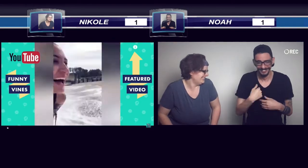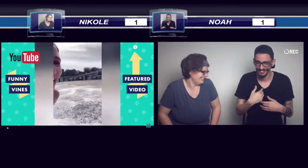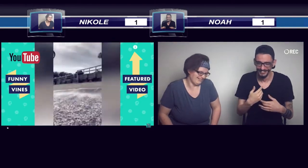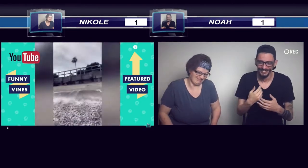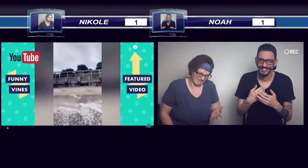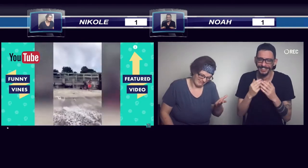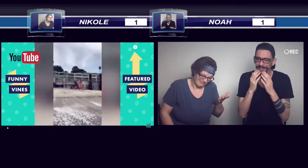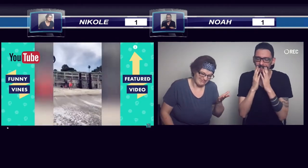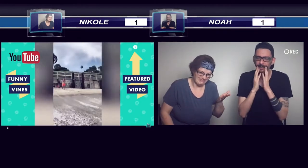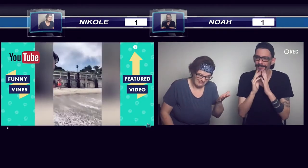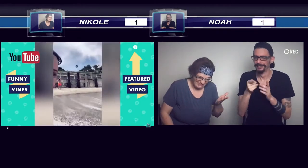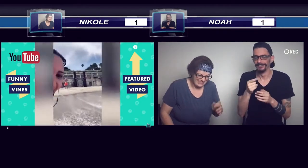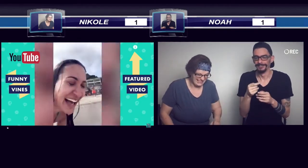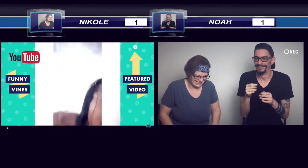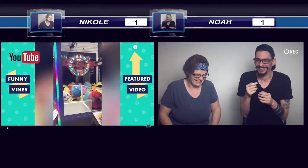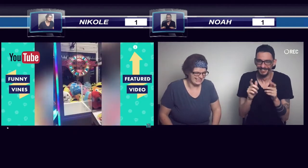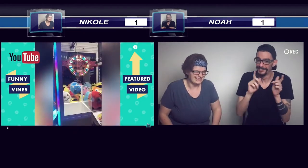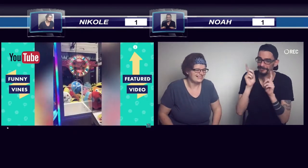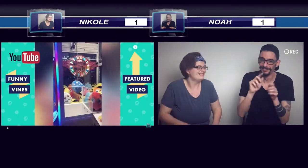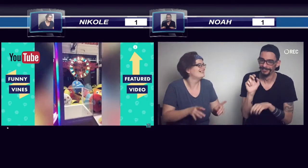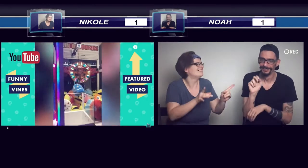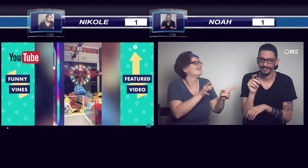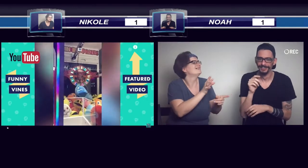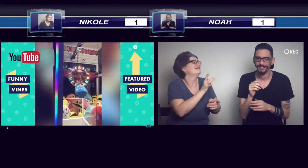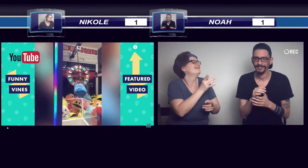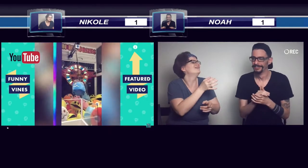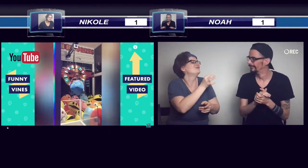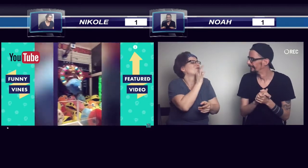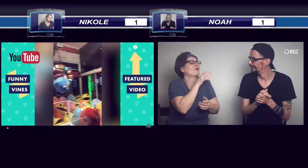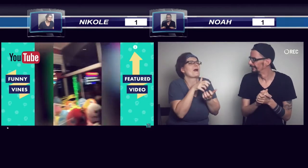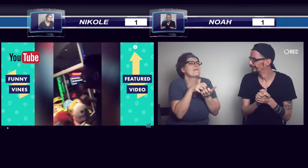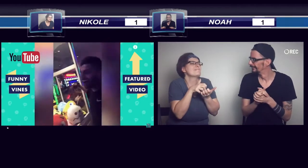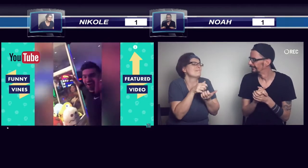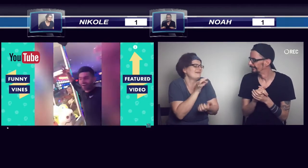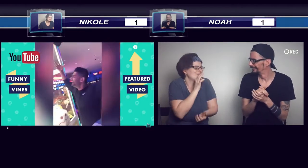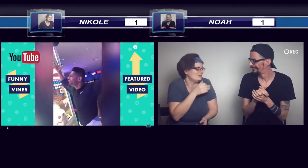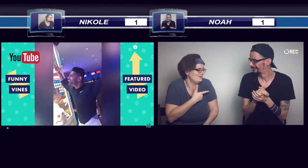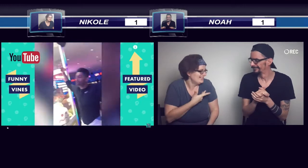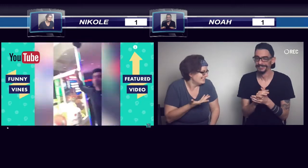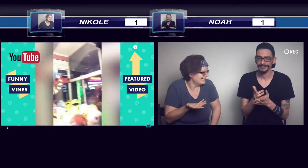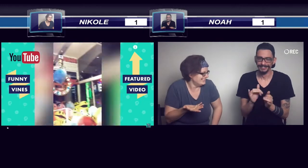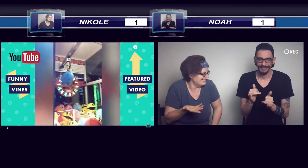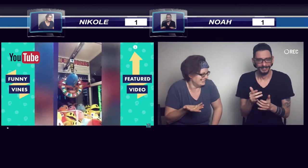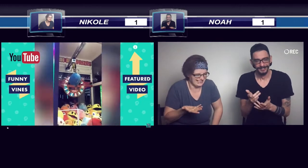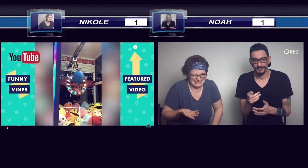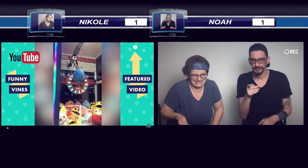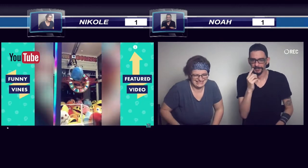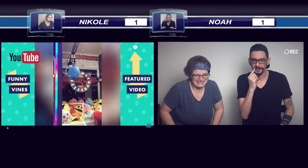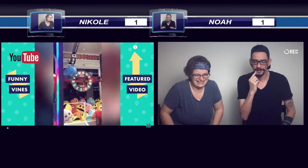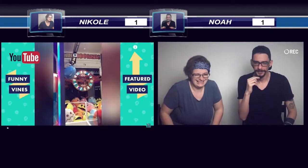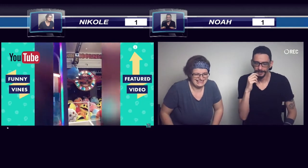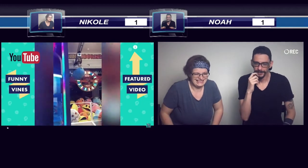Yes, I failed. The expression on her face was punchy. It is not easy to get a grip of oneself.